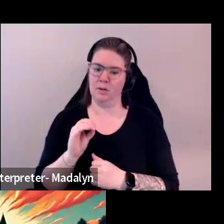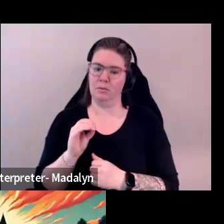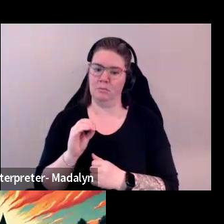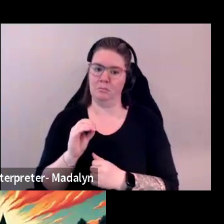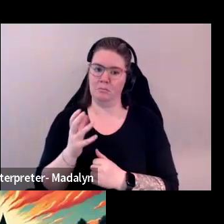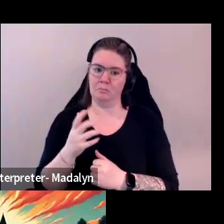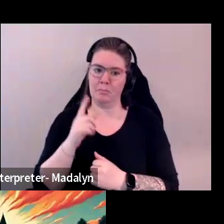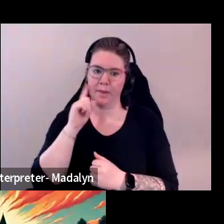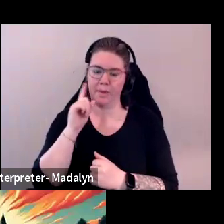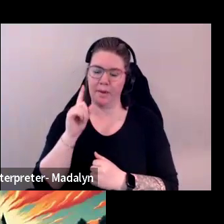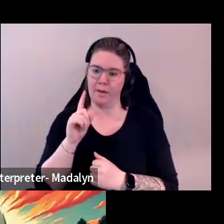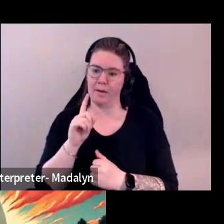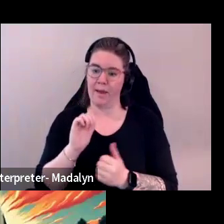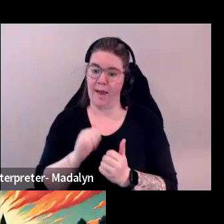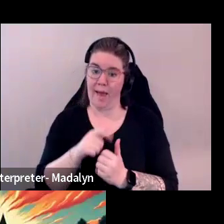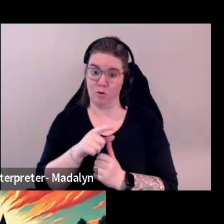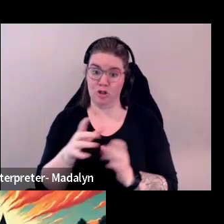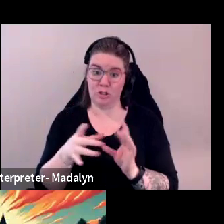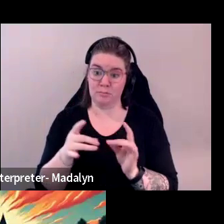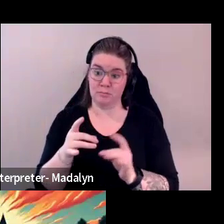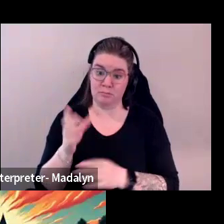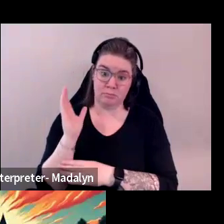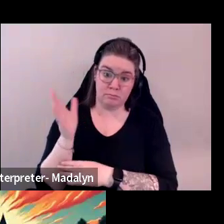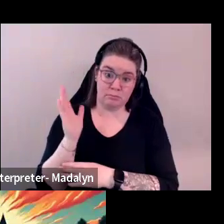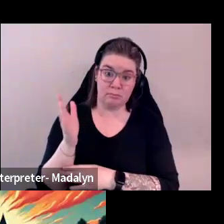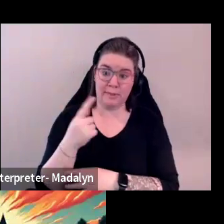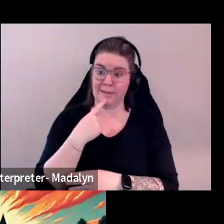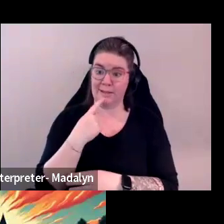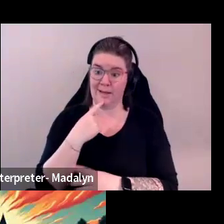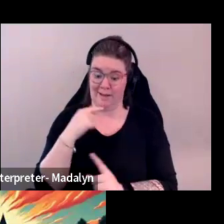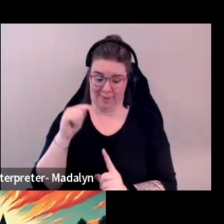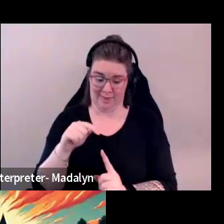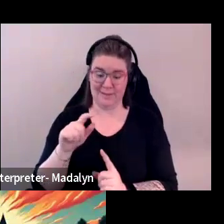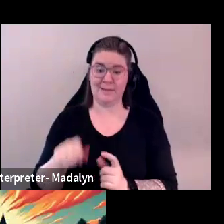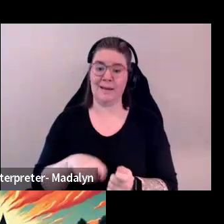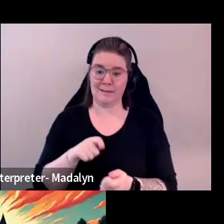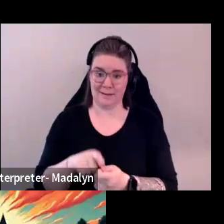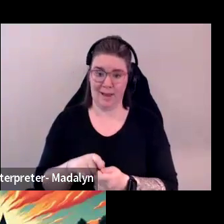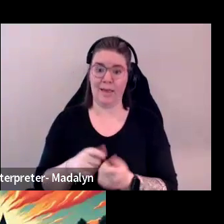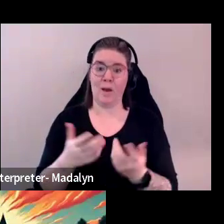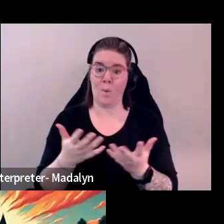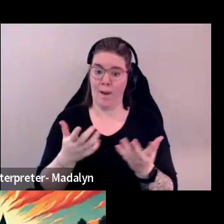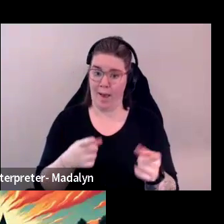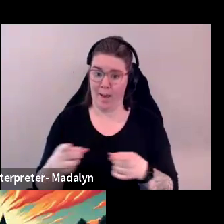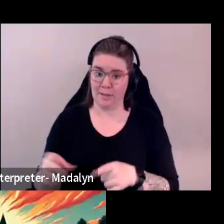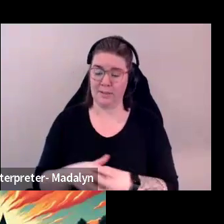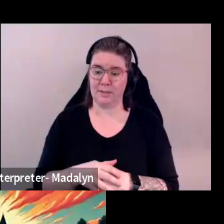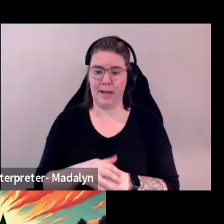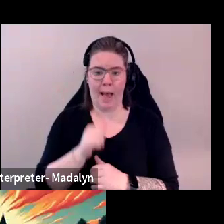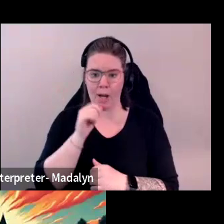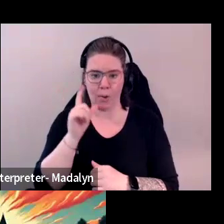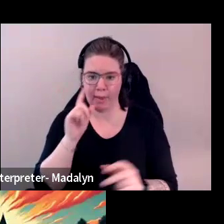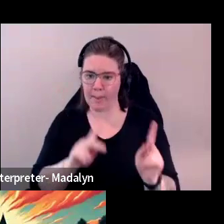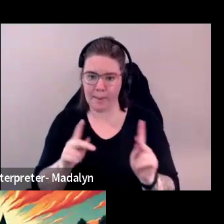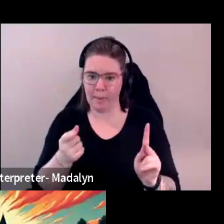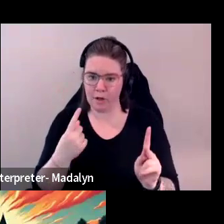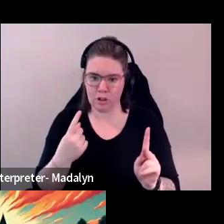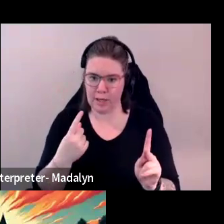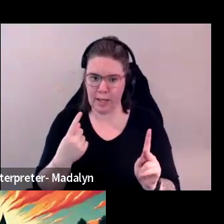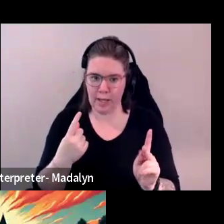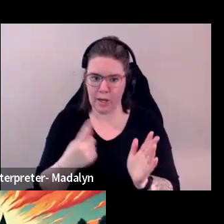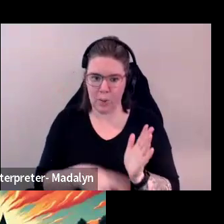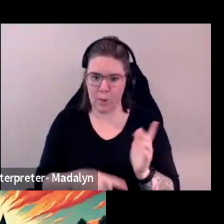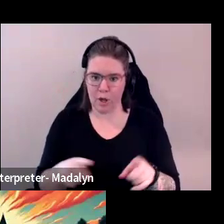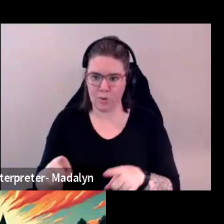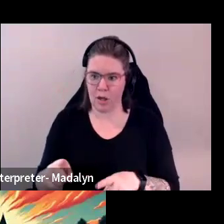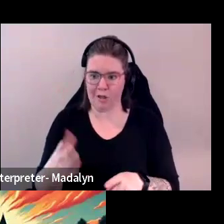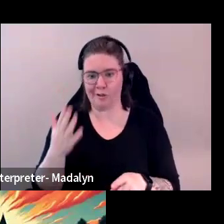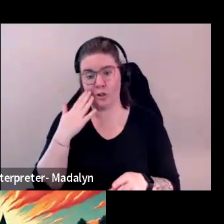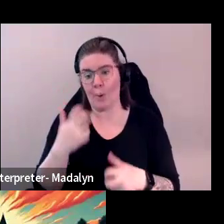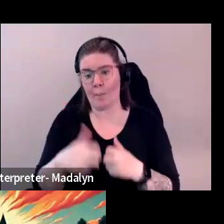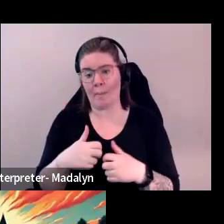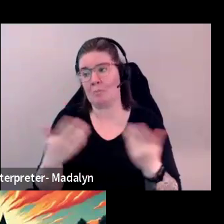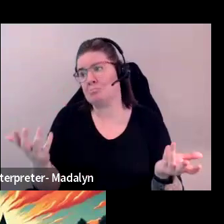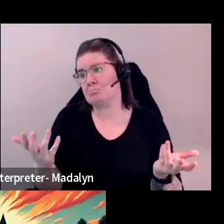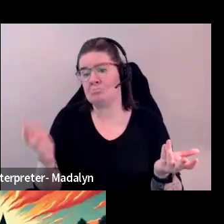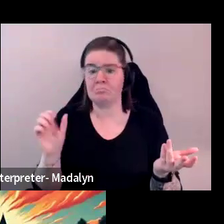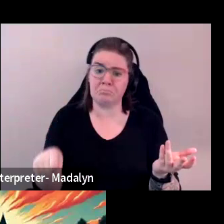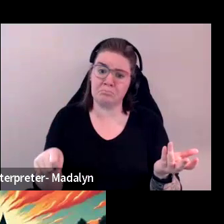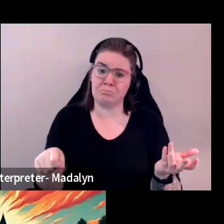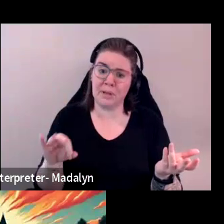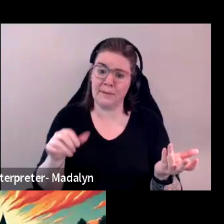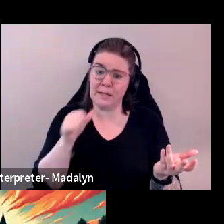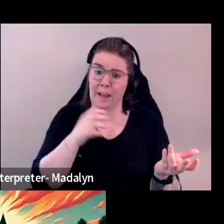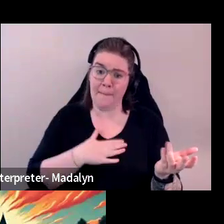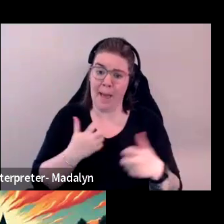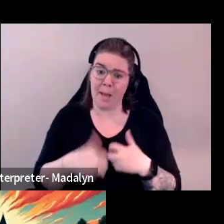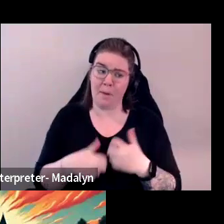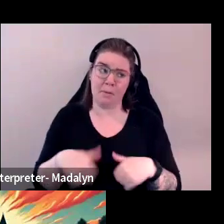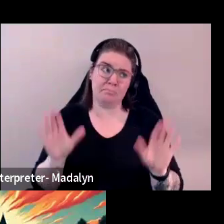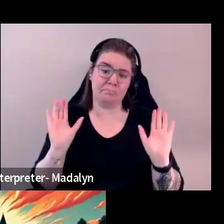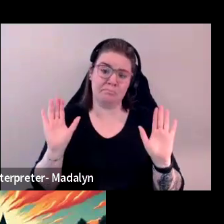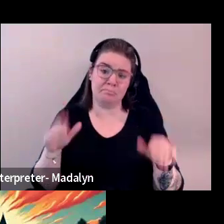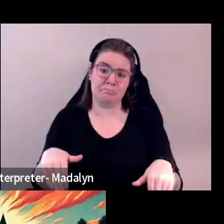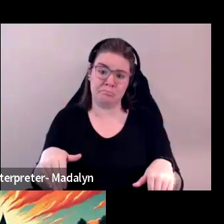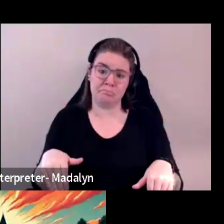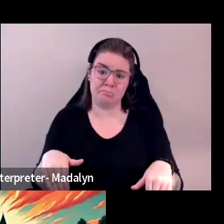Don Posh: the way that she's putting it and just saying, this is exactly what goes on. And I don't think people understand what goes on. They just know there's a problem with it. And well, if it's not my problem. Yeah, I got a, I got my own problems.